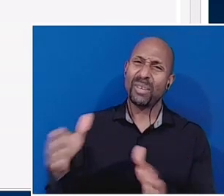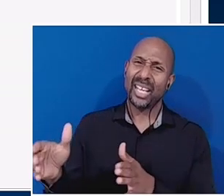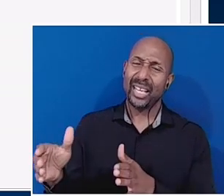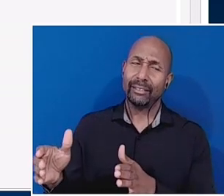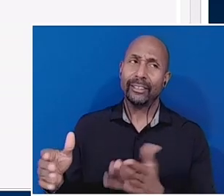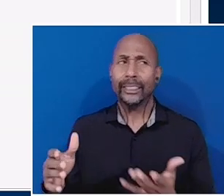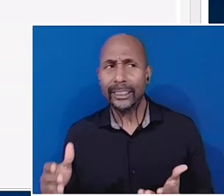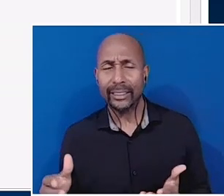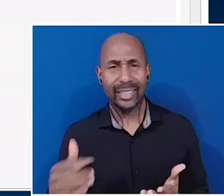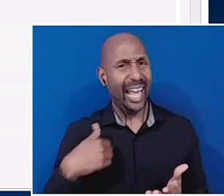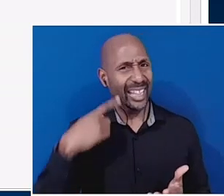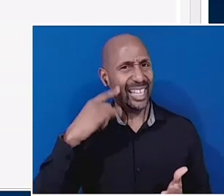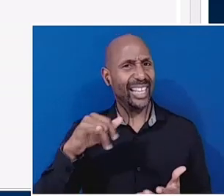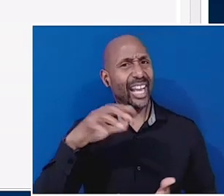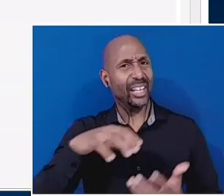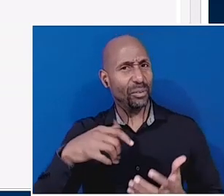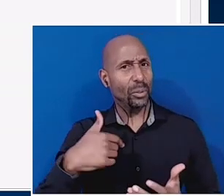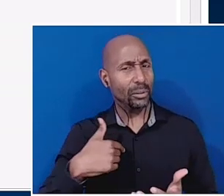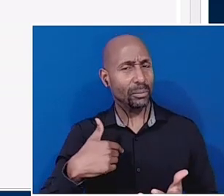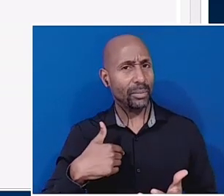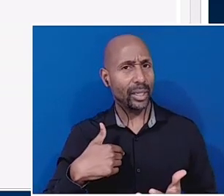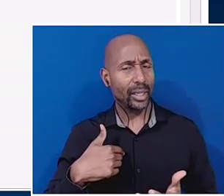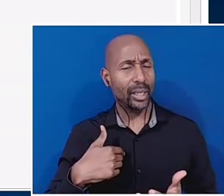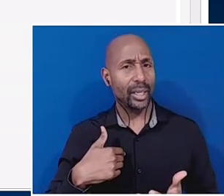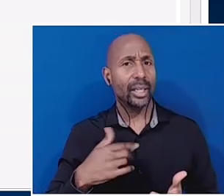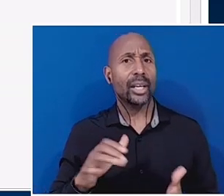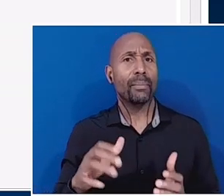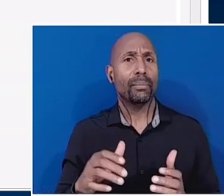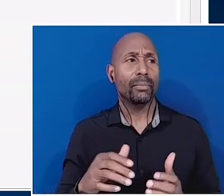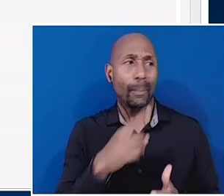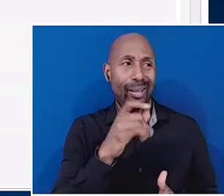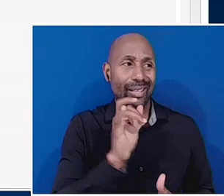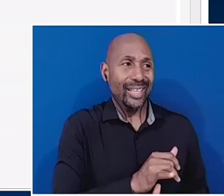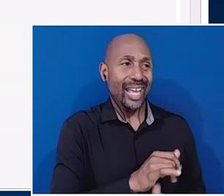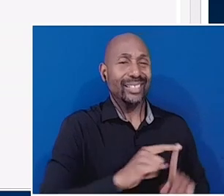program that is being forced to teach out/